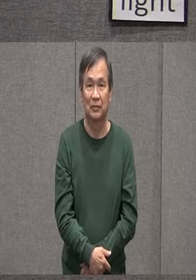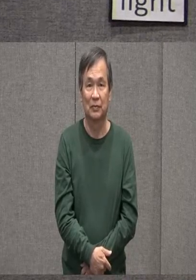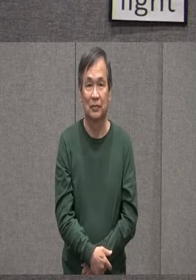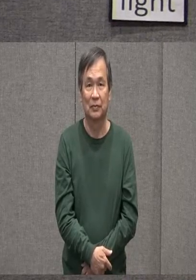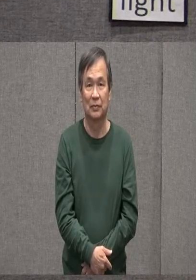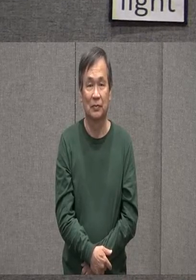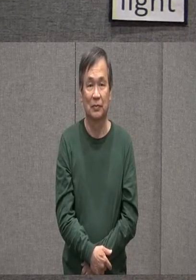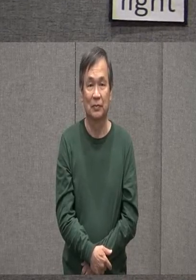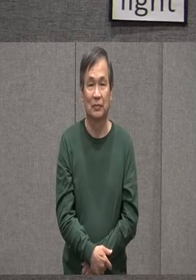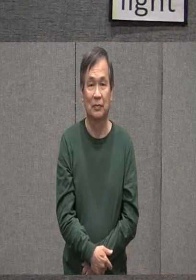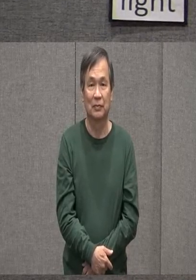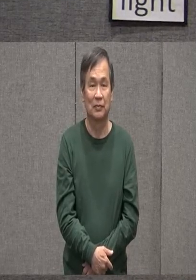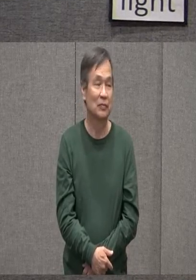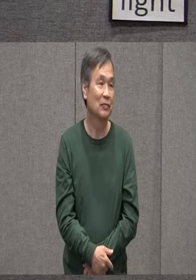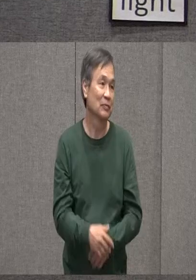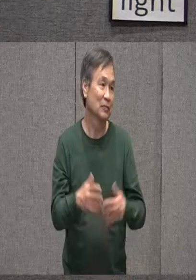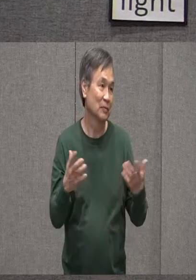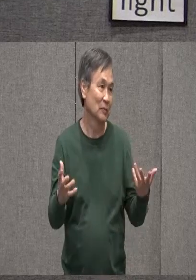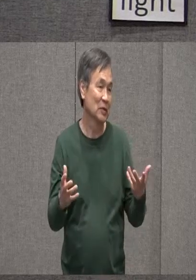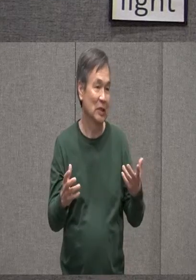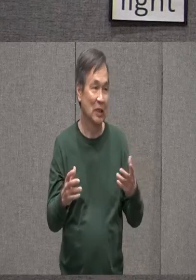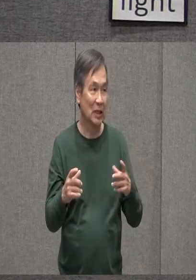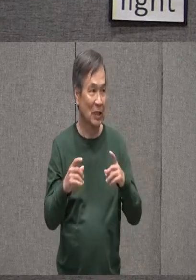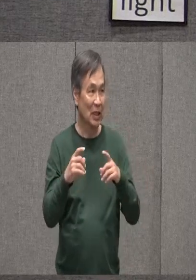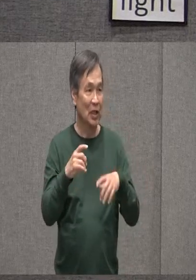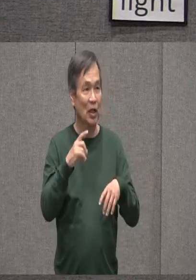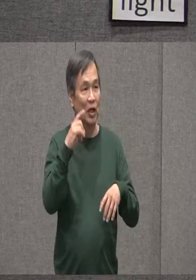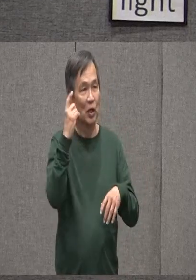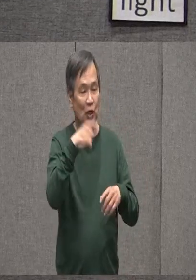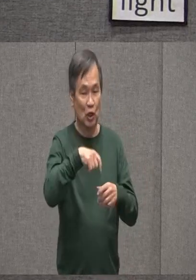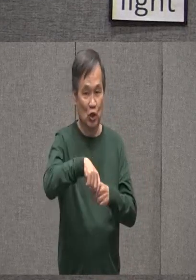and what you get is a great little circle. [Ms Potter] Like a little doughnut flower. [Ms Rudd] Mm-hm.